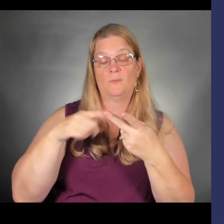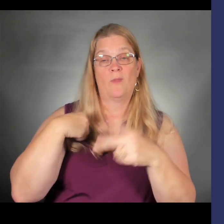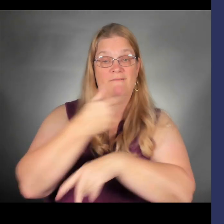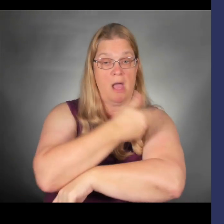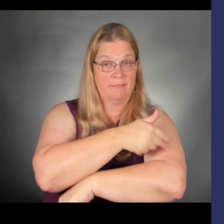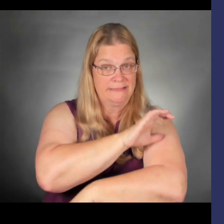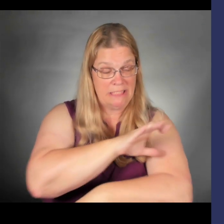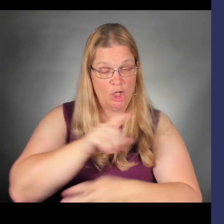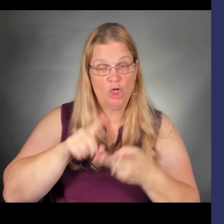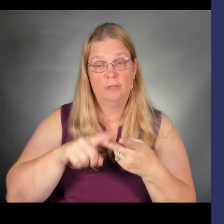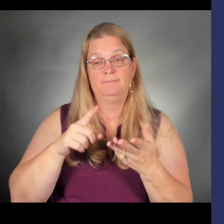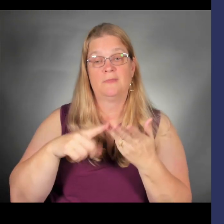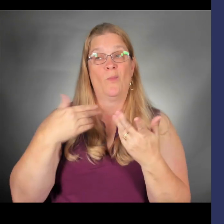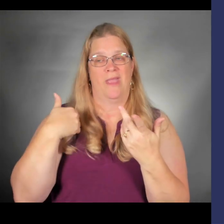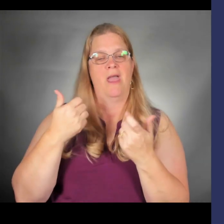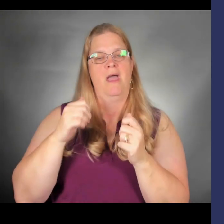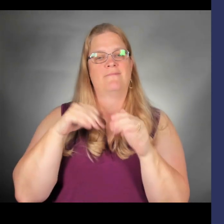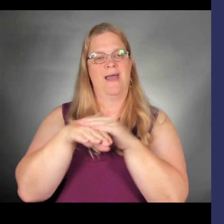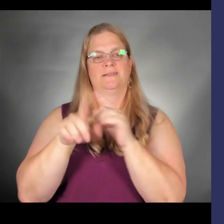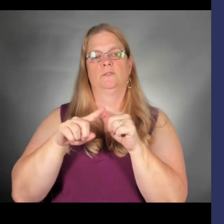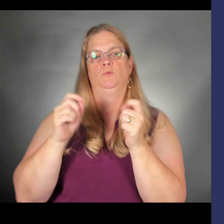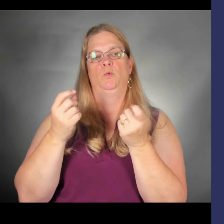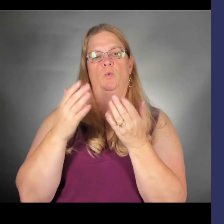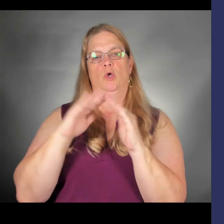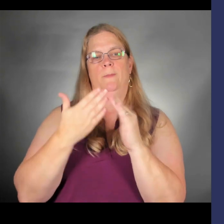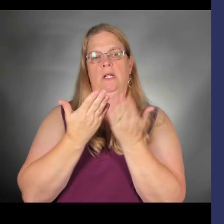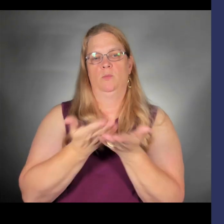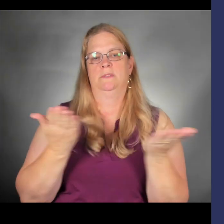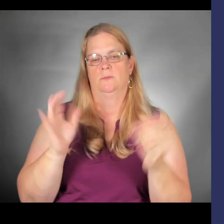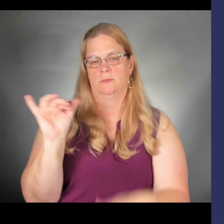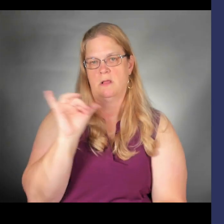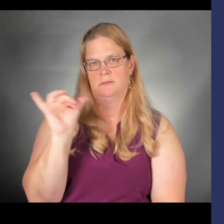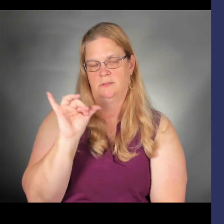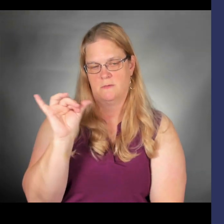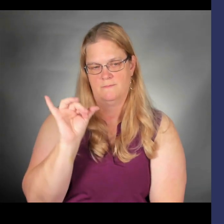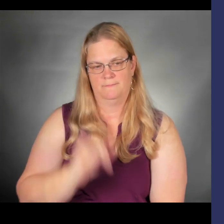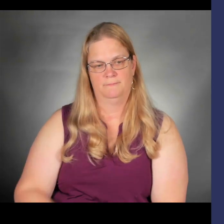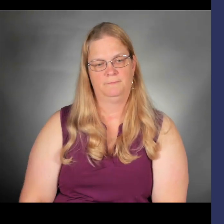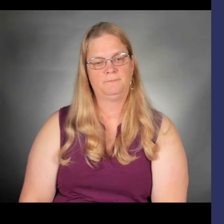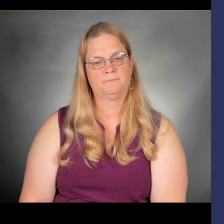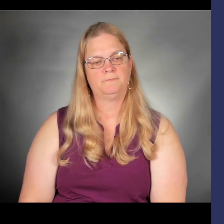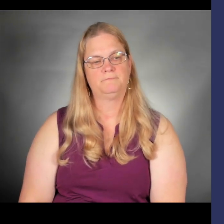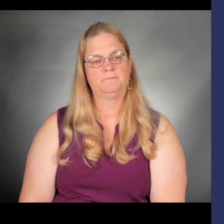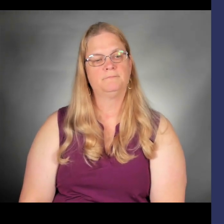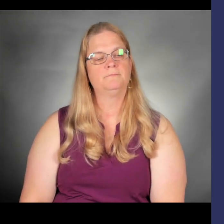Here at TSD, we have counselors, we have the Health Center. We have access to community resources as well.